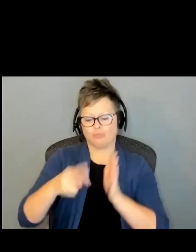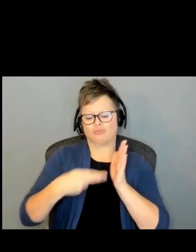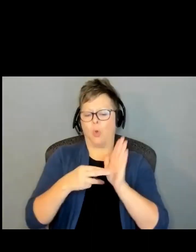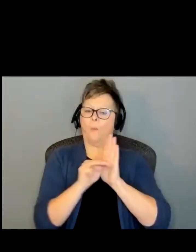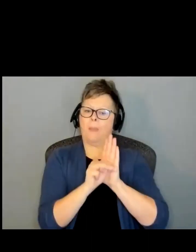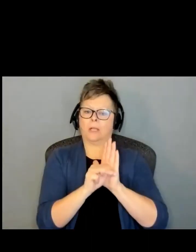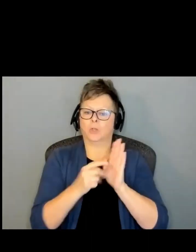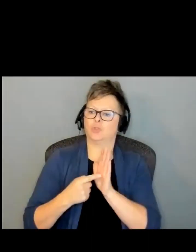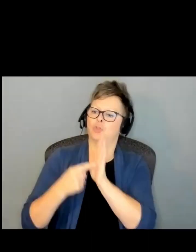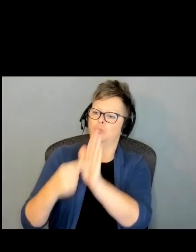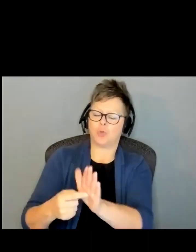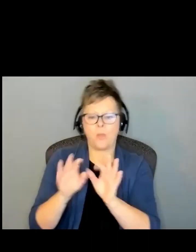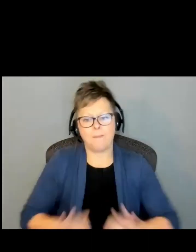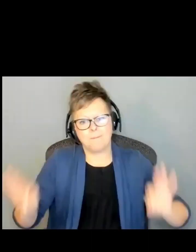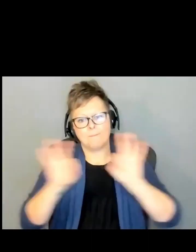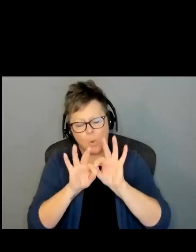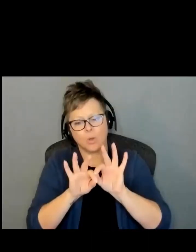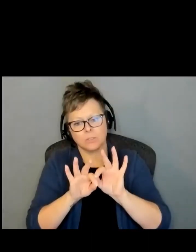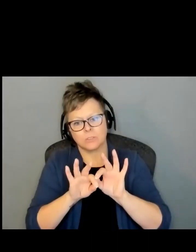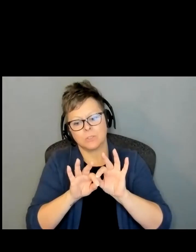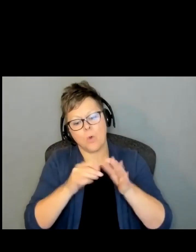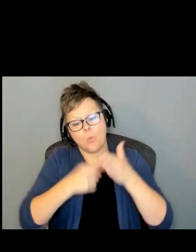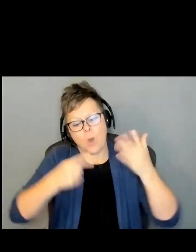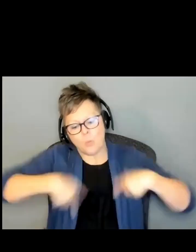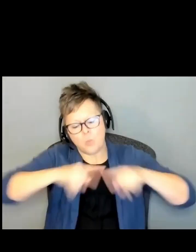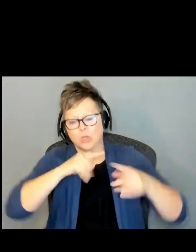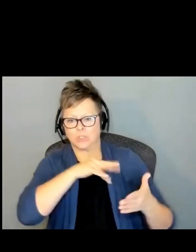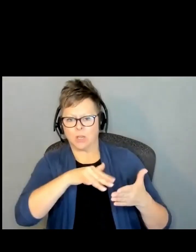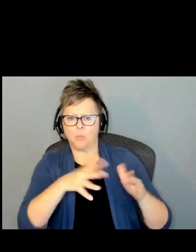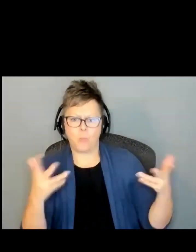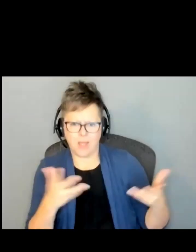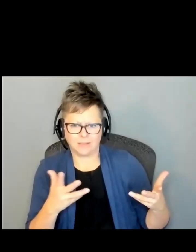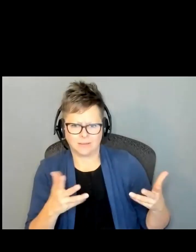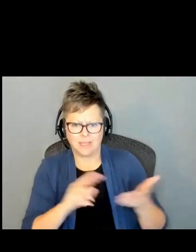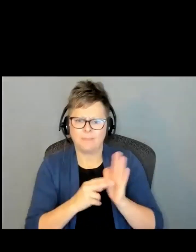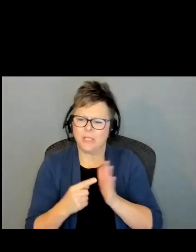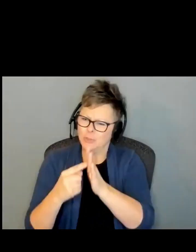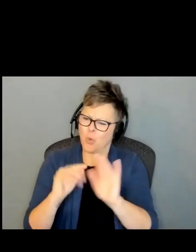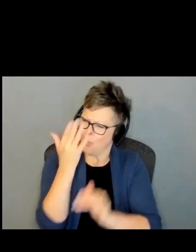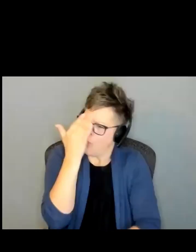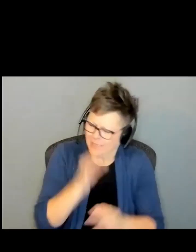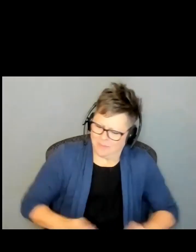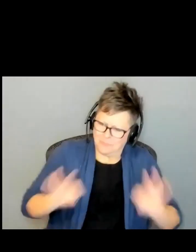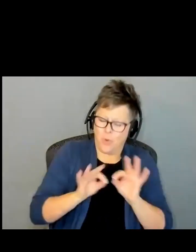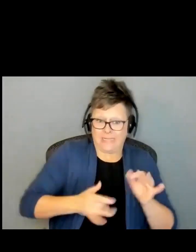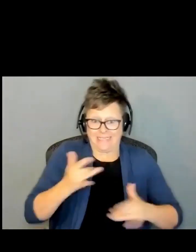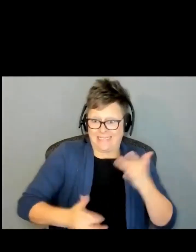or wanting to study or understand the relevance and being excited about it. And in a very caring approach.